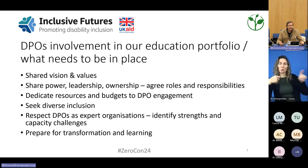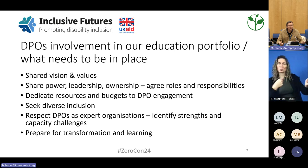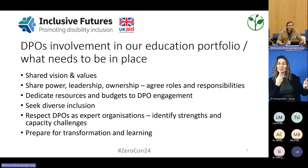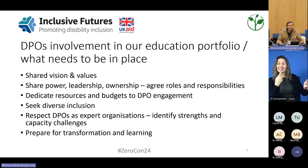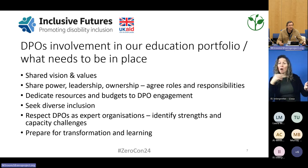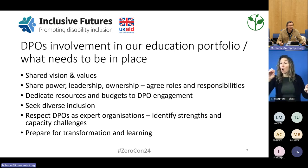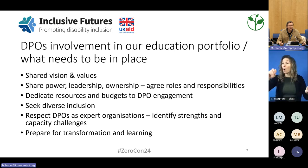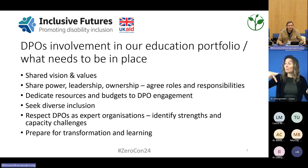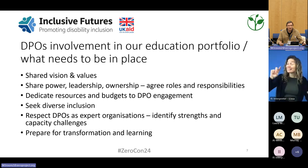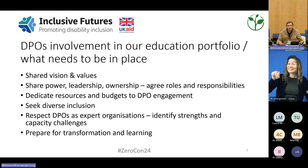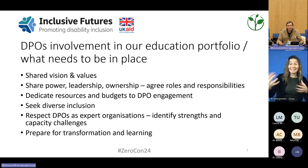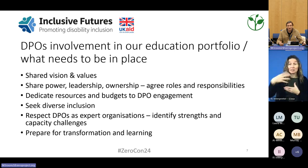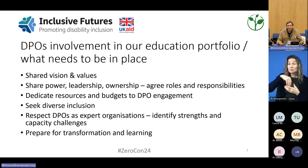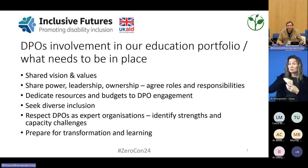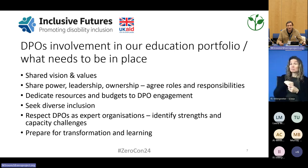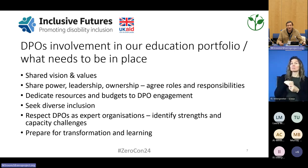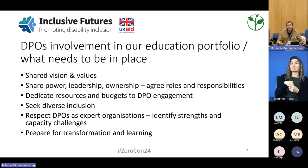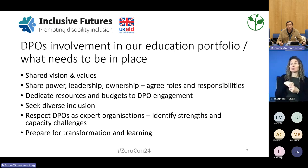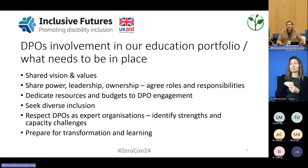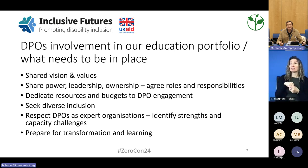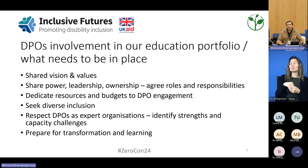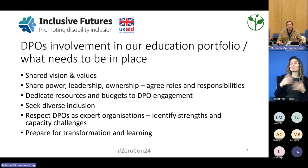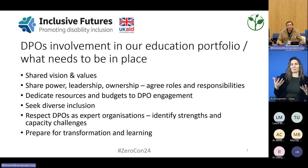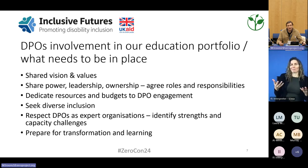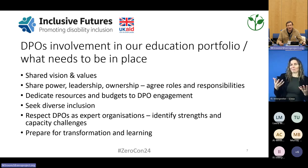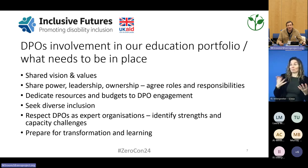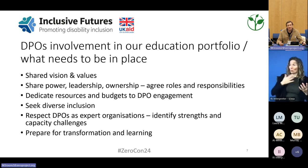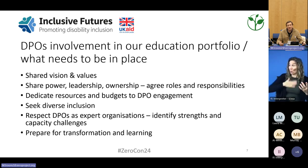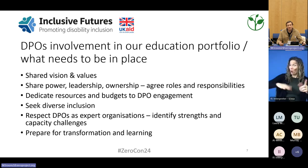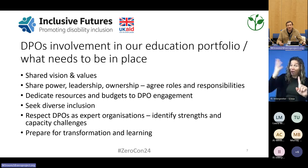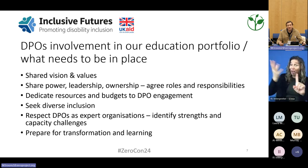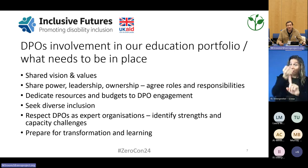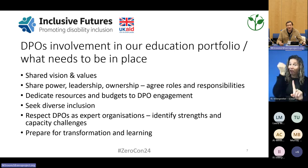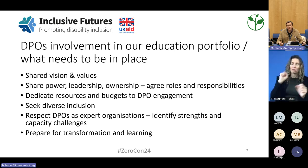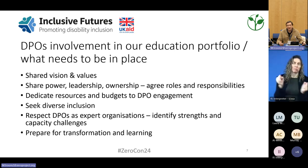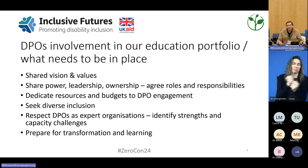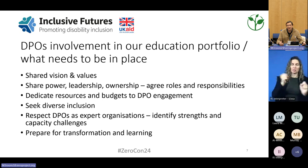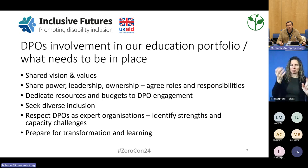are not reaching for what we want to achieve, and we are not getting the impact we can get,